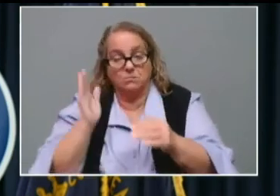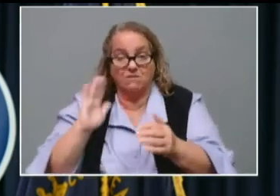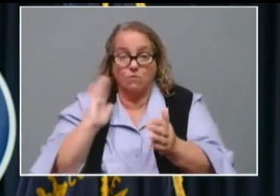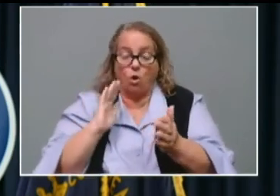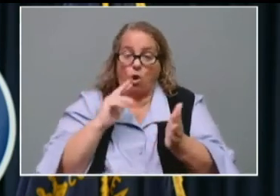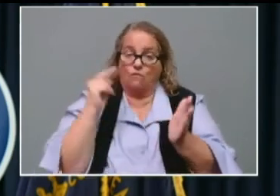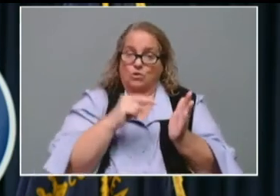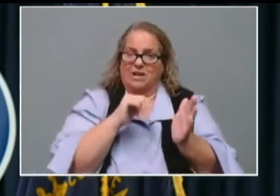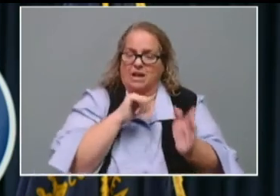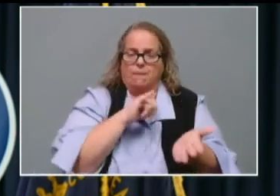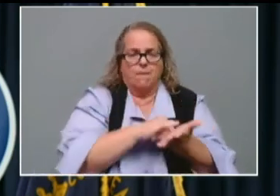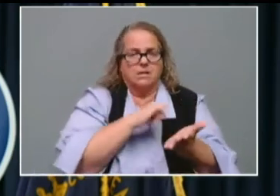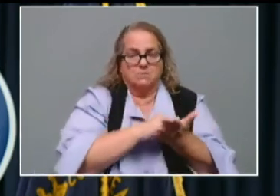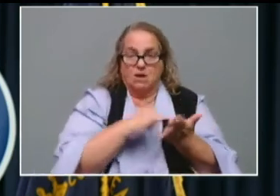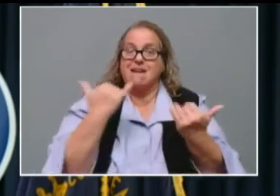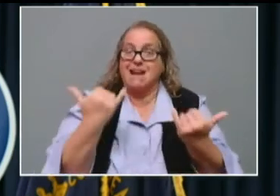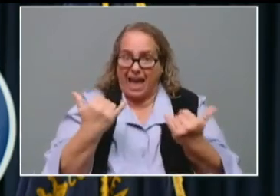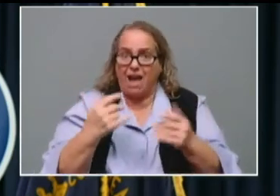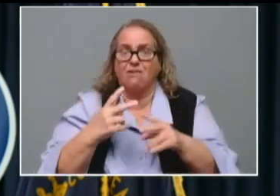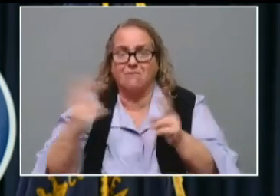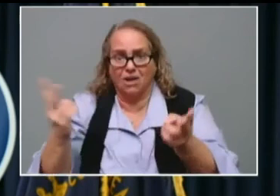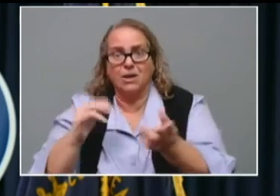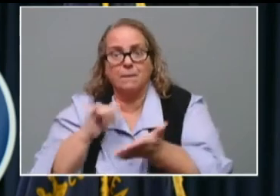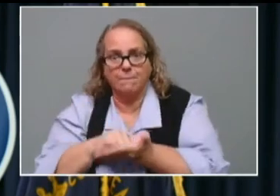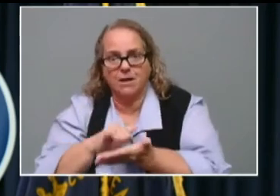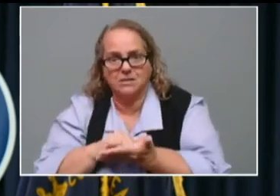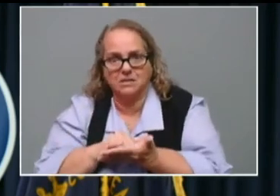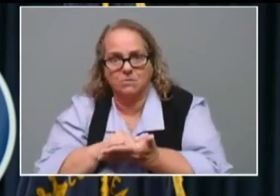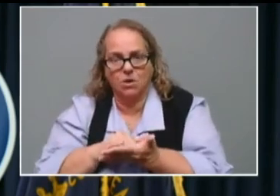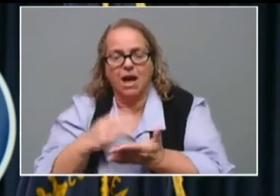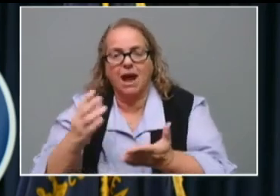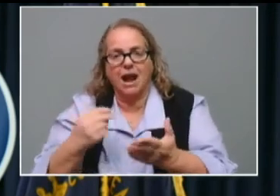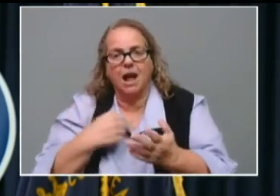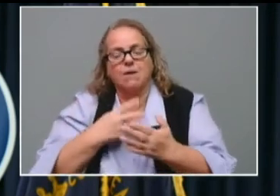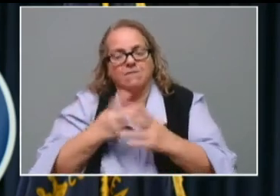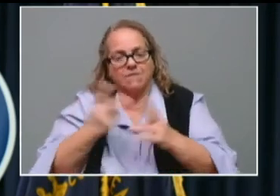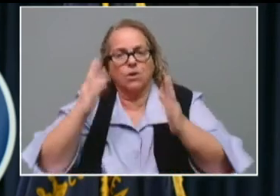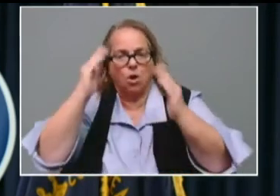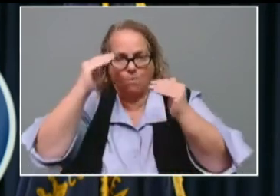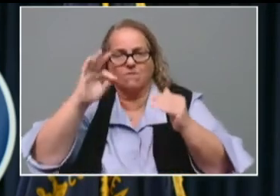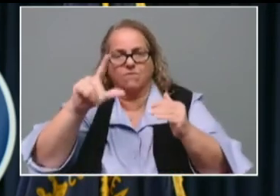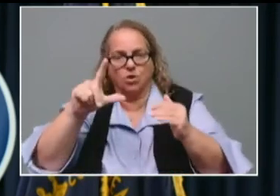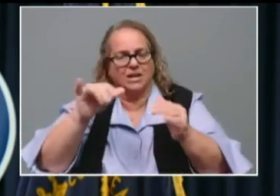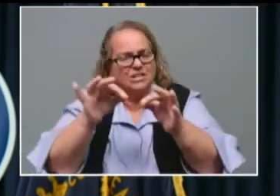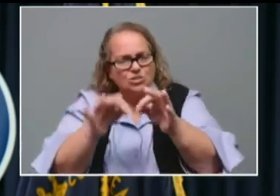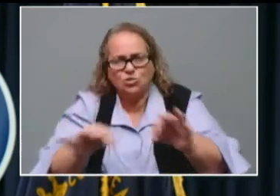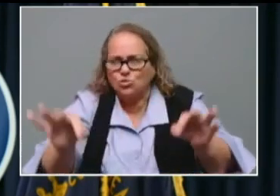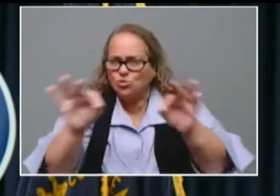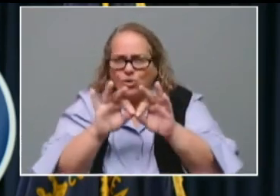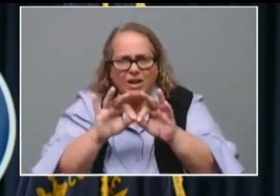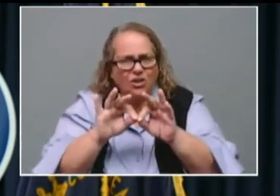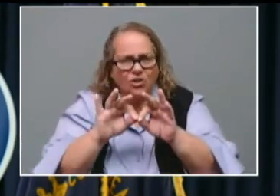very possible. And I am very hopeful. It's critical for Both Kentucky uh, and